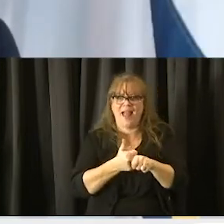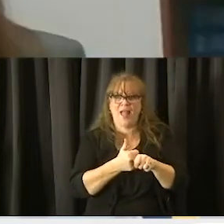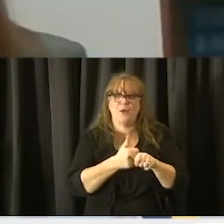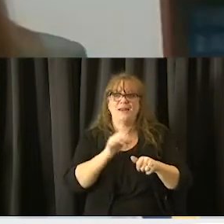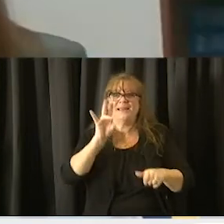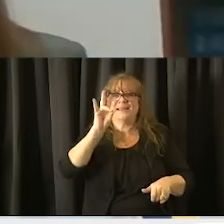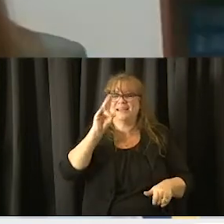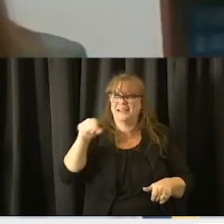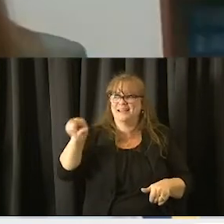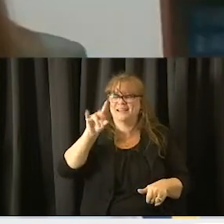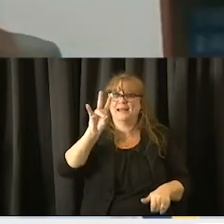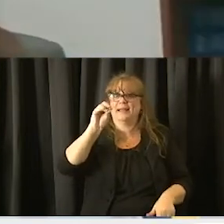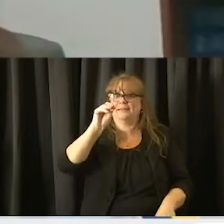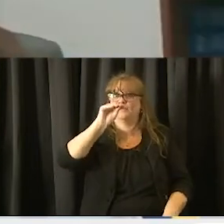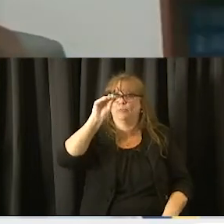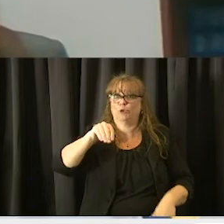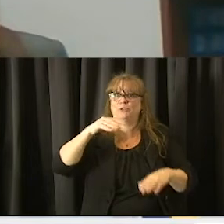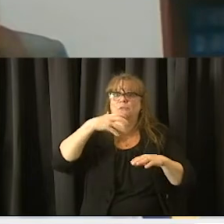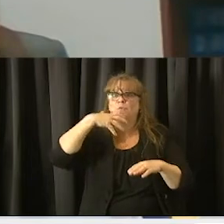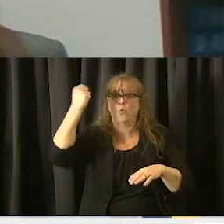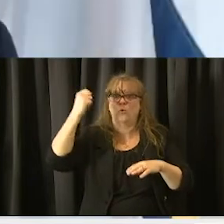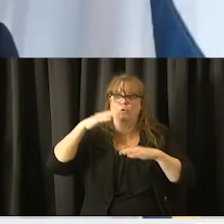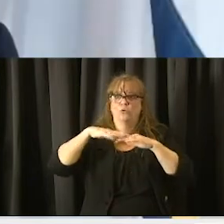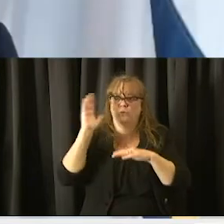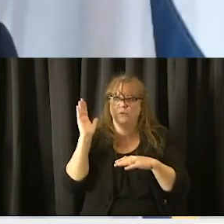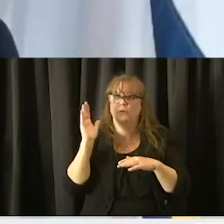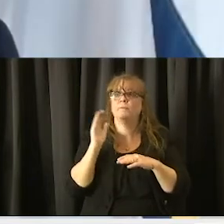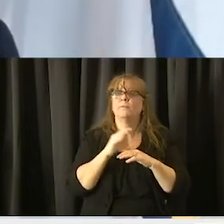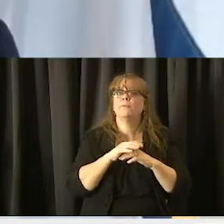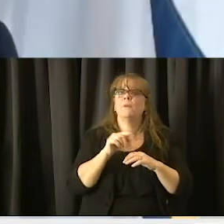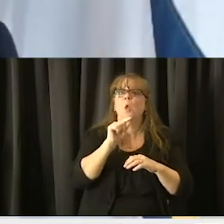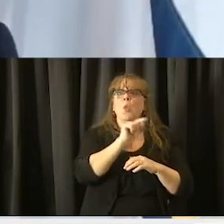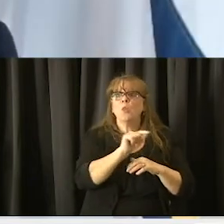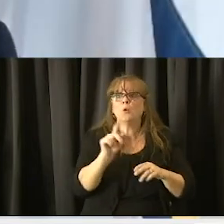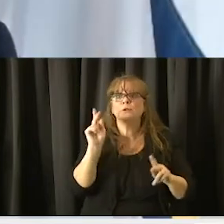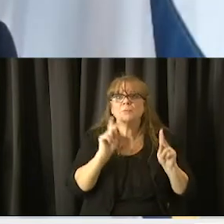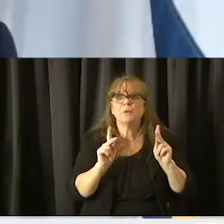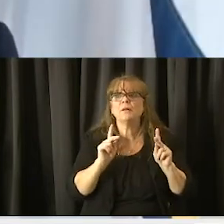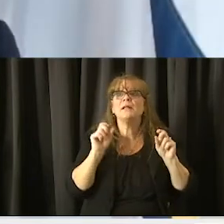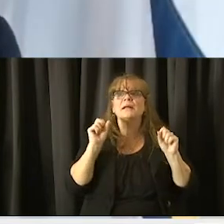be amending their prioritization reflect the state prioritization which is 70 is and up